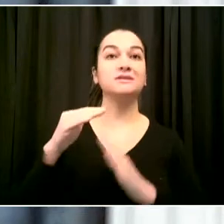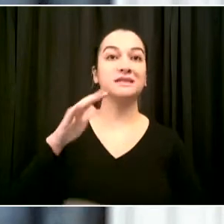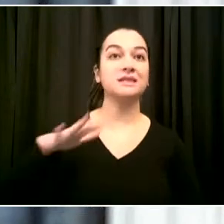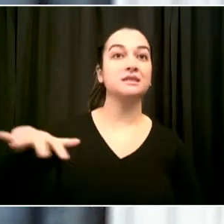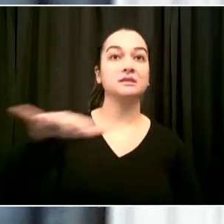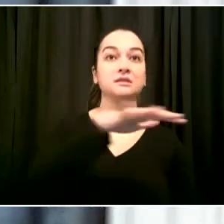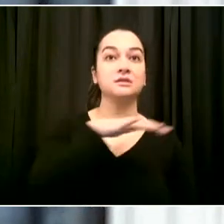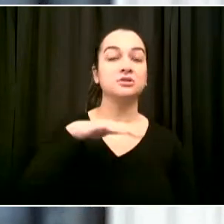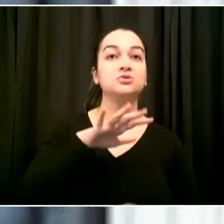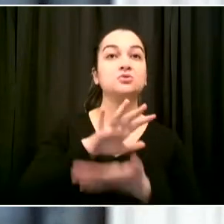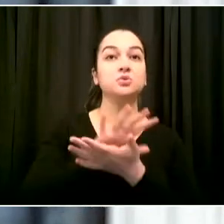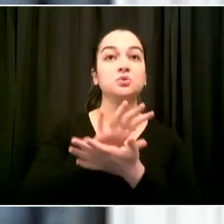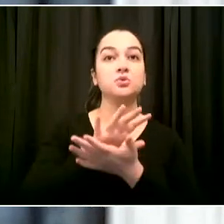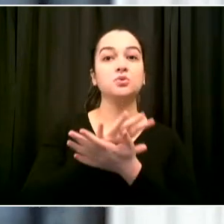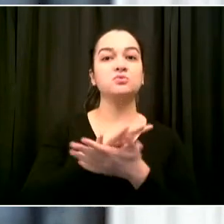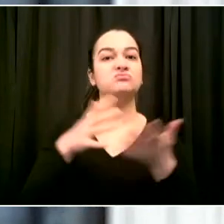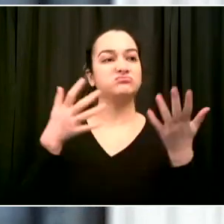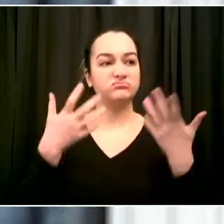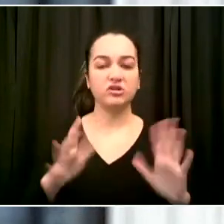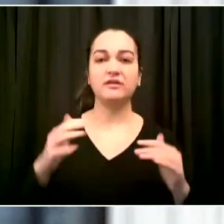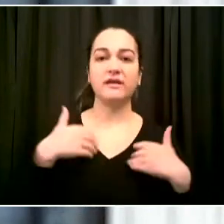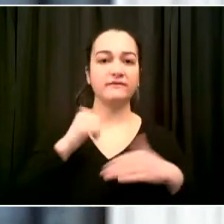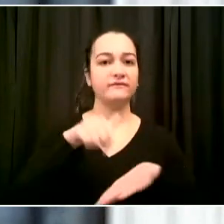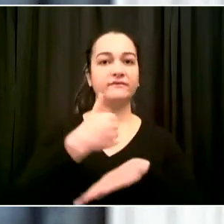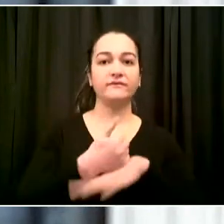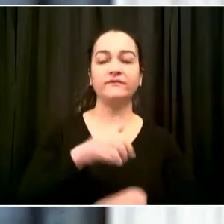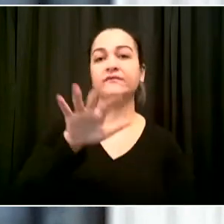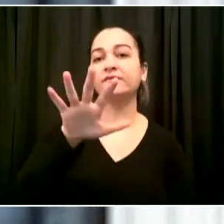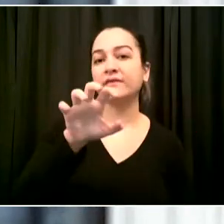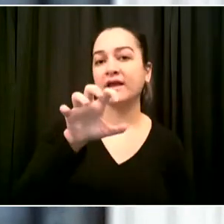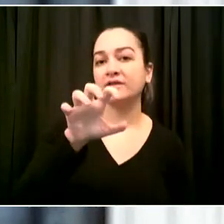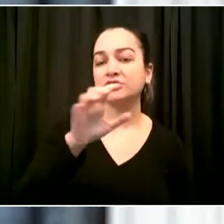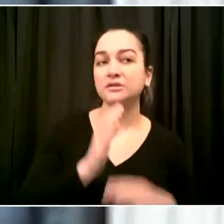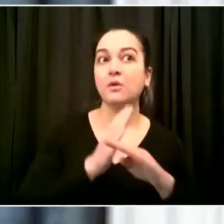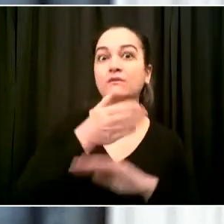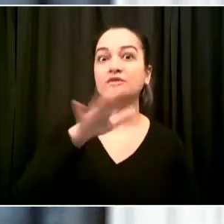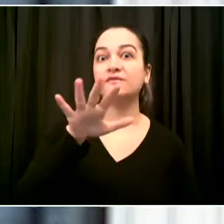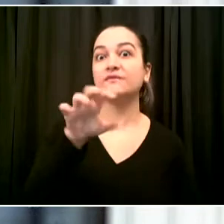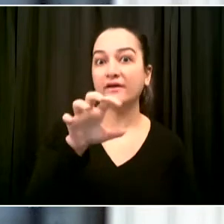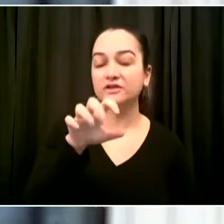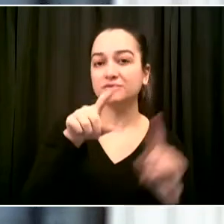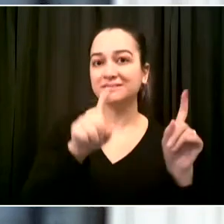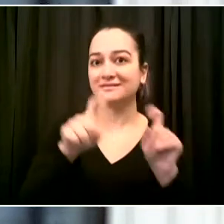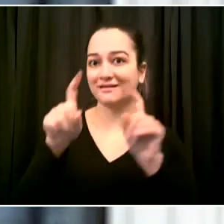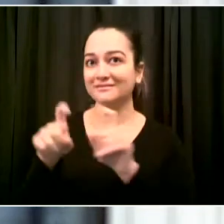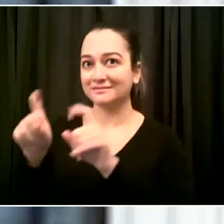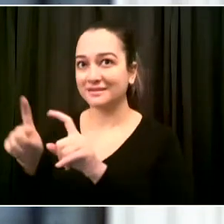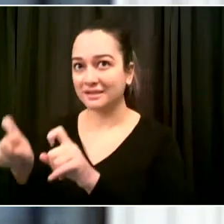POSITIVITY RATE IS 0.58%. AS THE MAYOR HAS